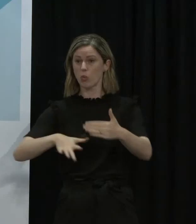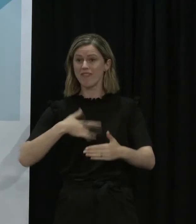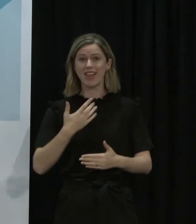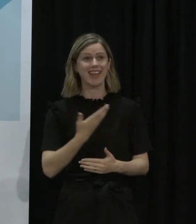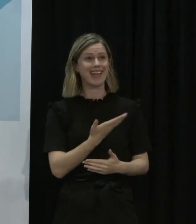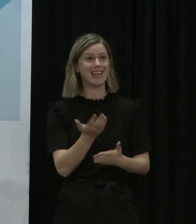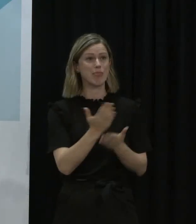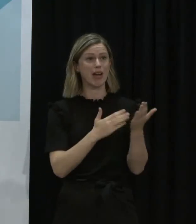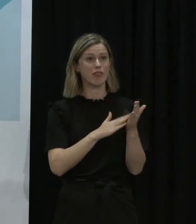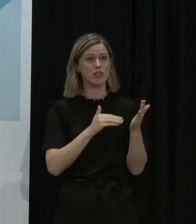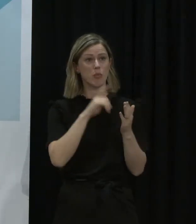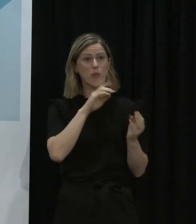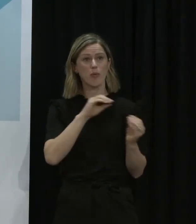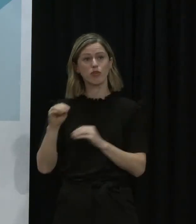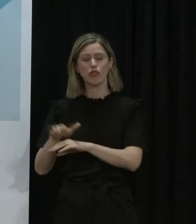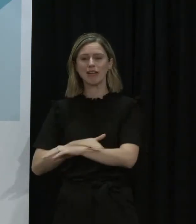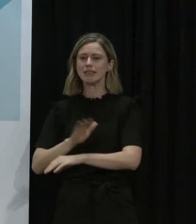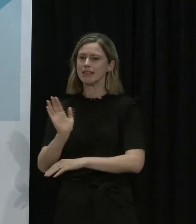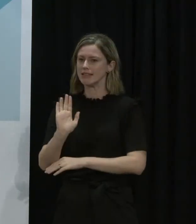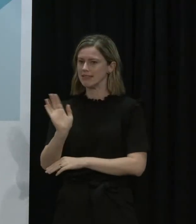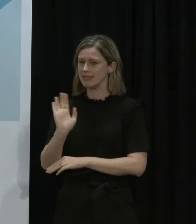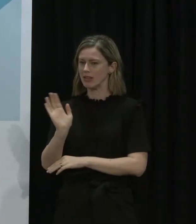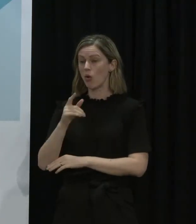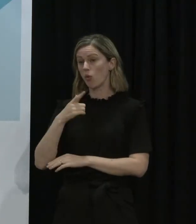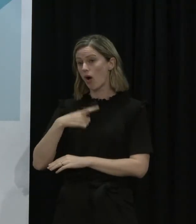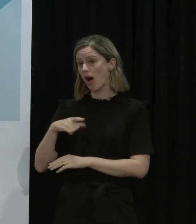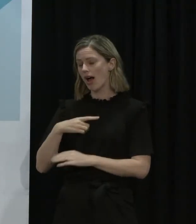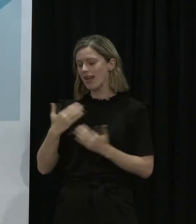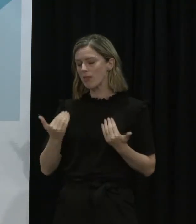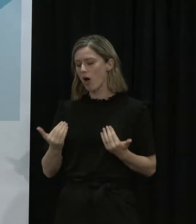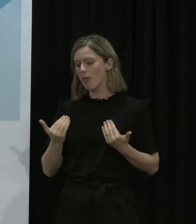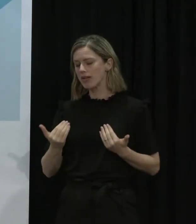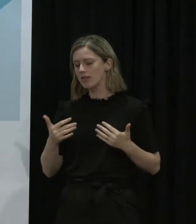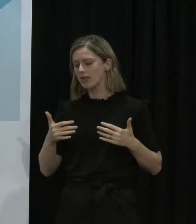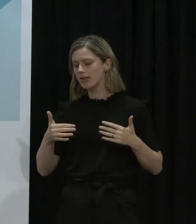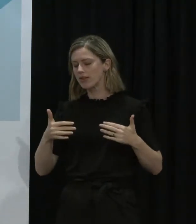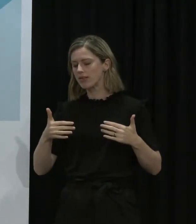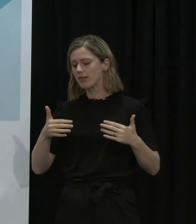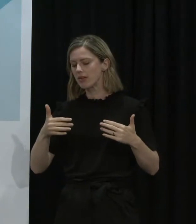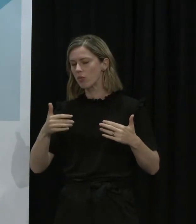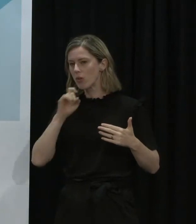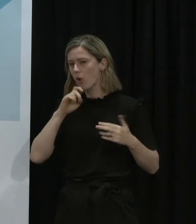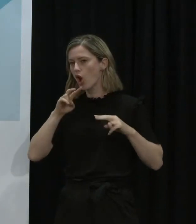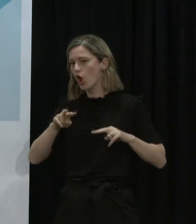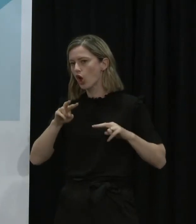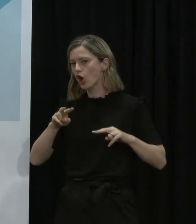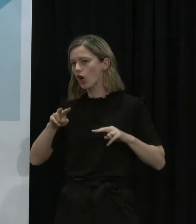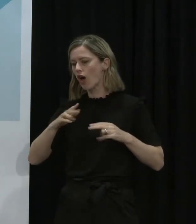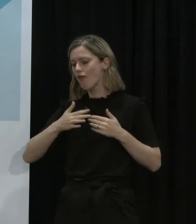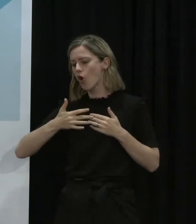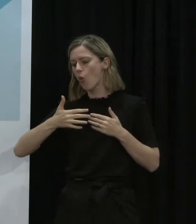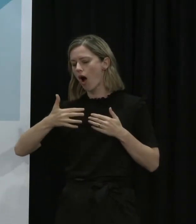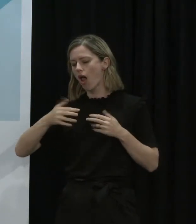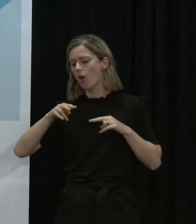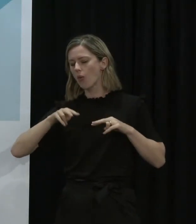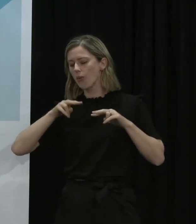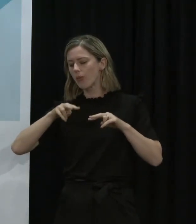have said through this transition period we don't have any expectation that parts of the country will be can in